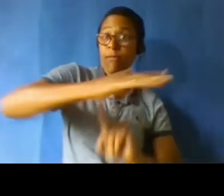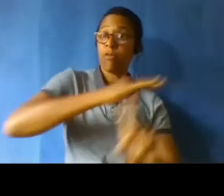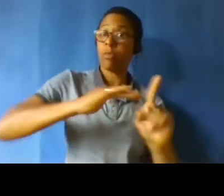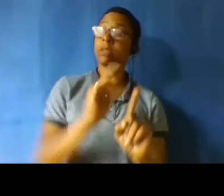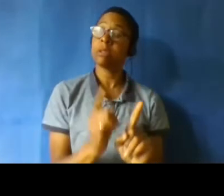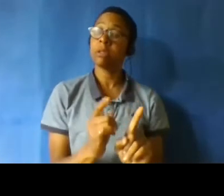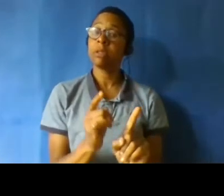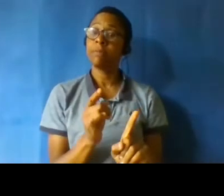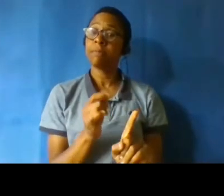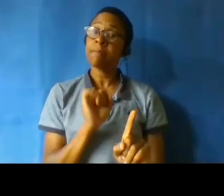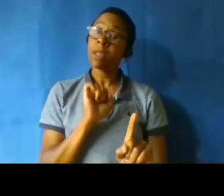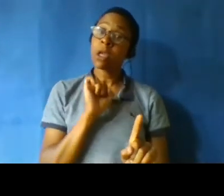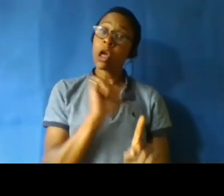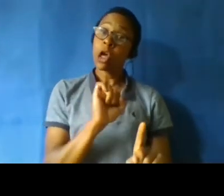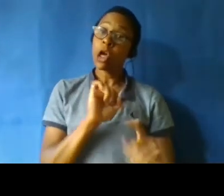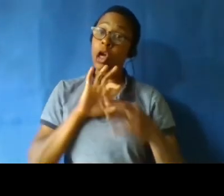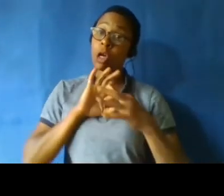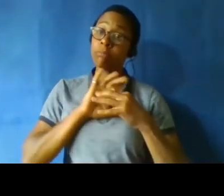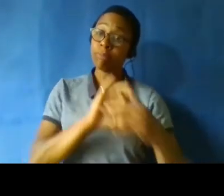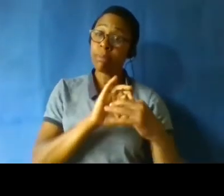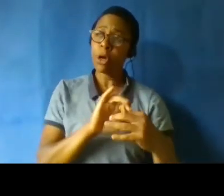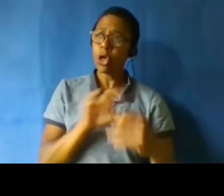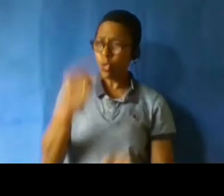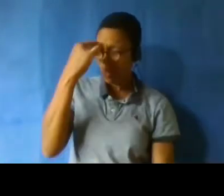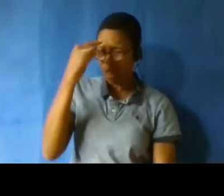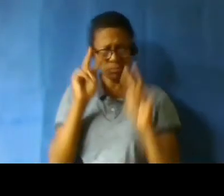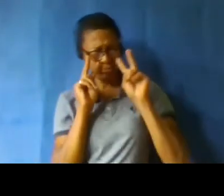surroundings may seem completely random but there are methodical and systematic